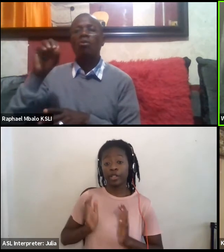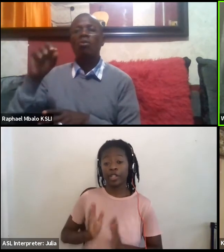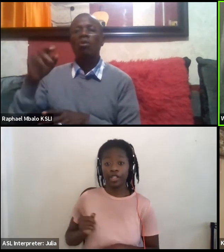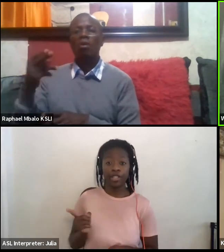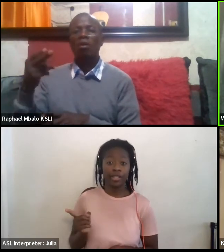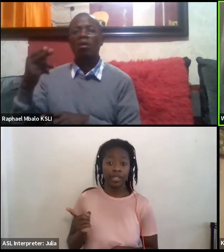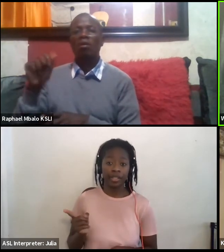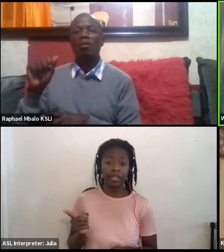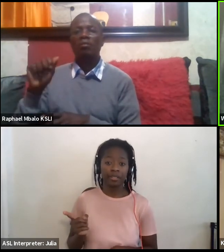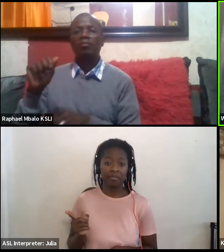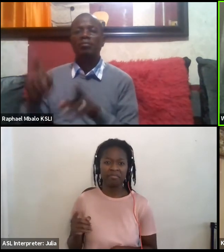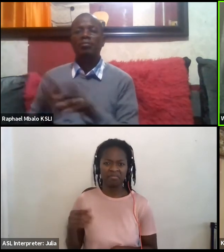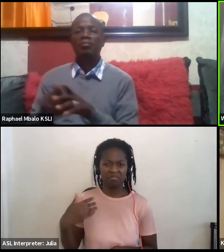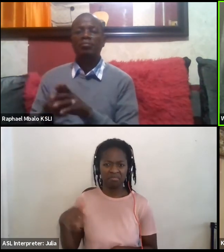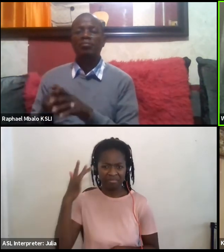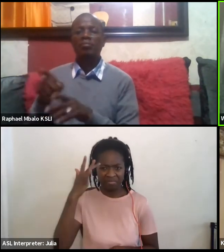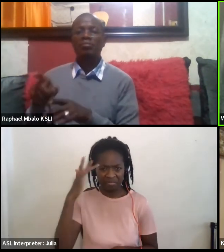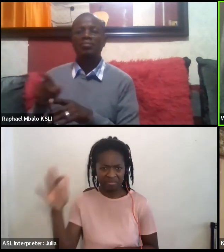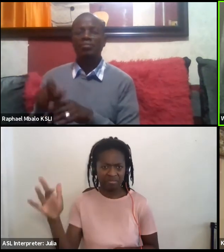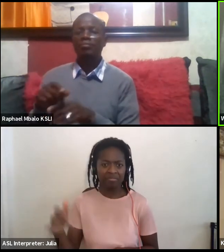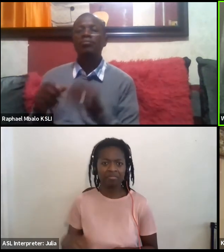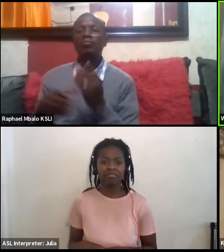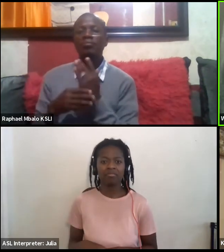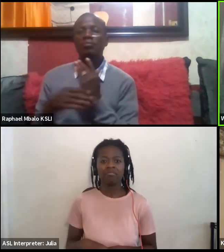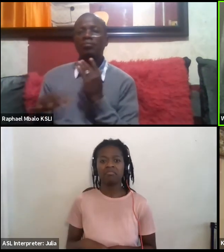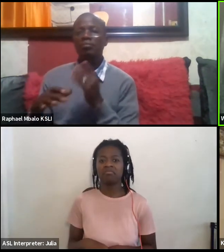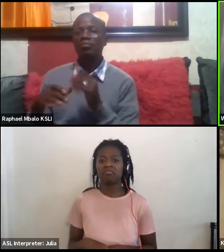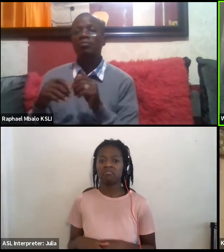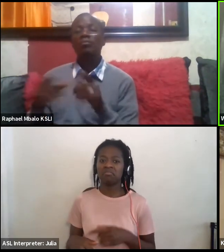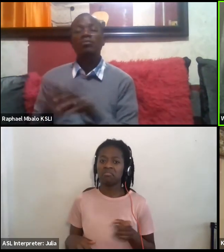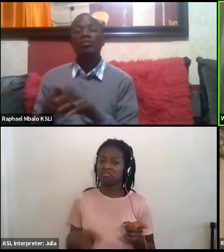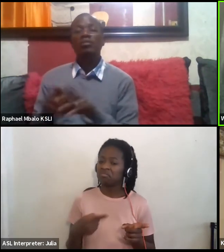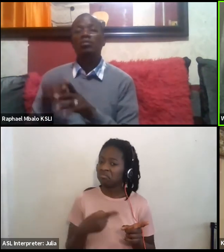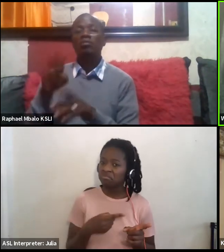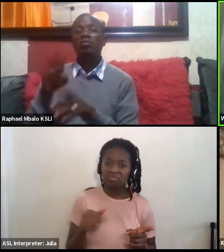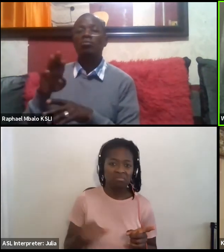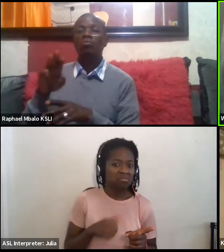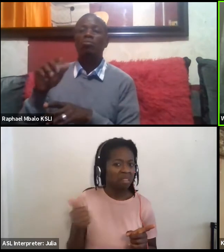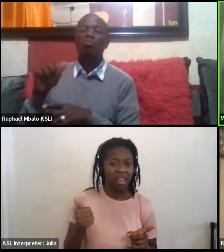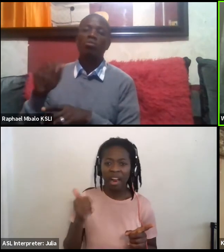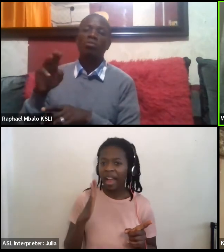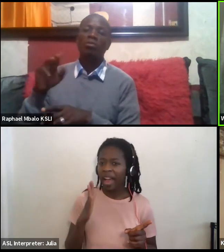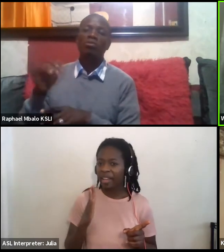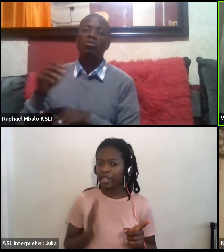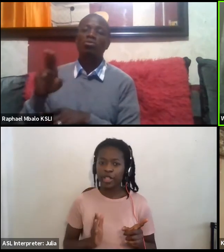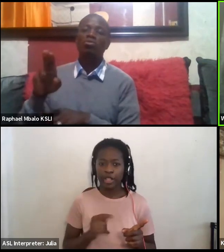and Mwajuma Belle and Mwaura Nganga, they have been pushing themselves